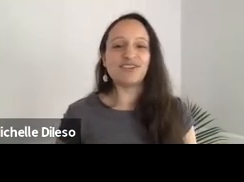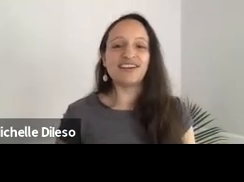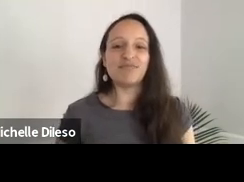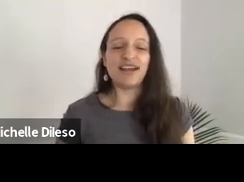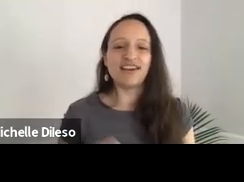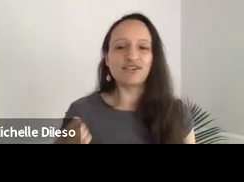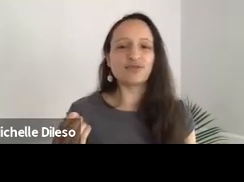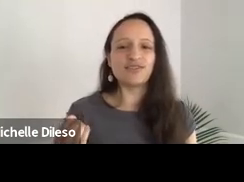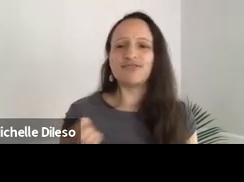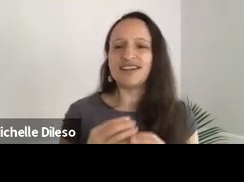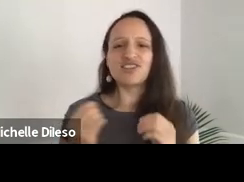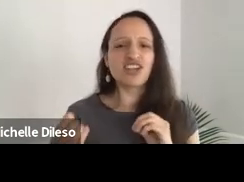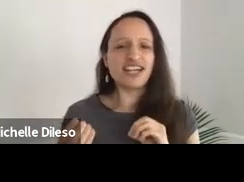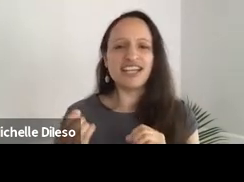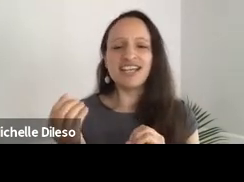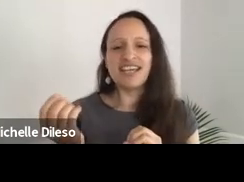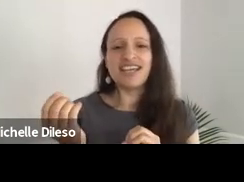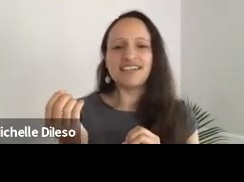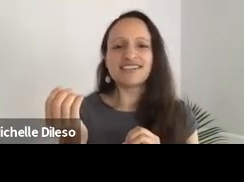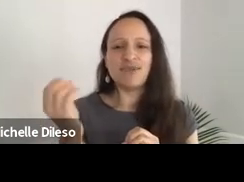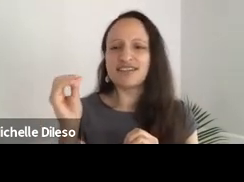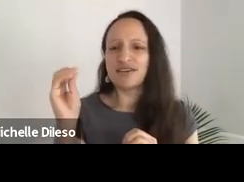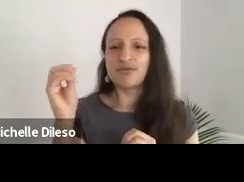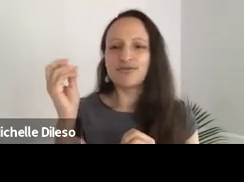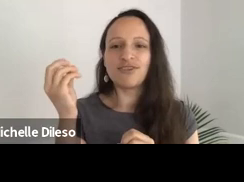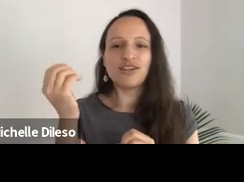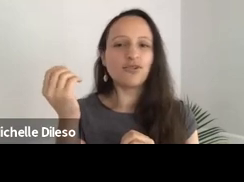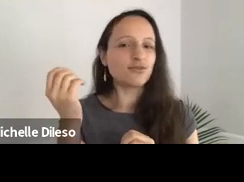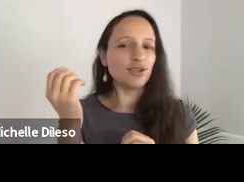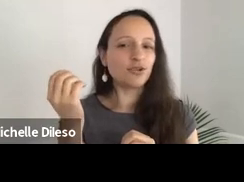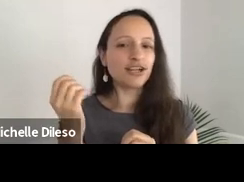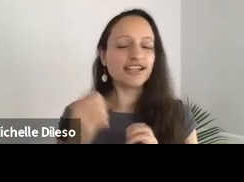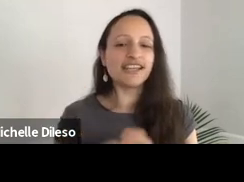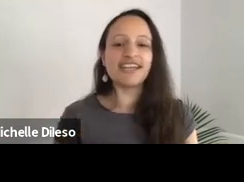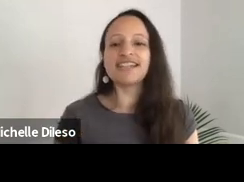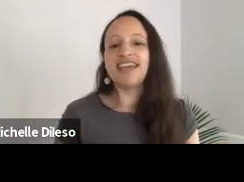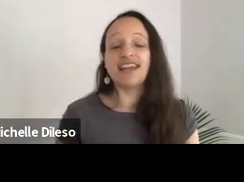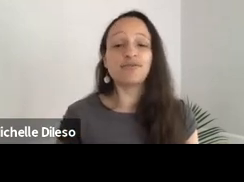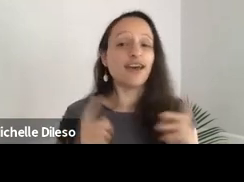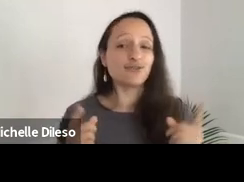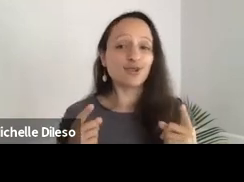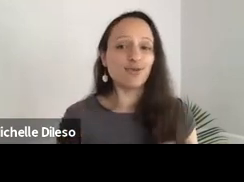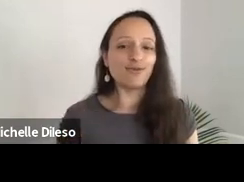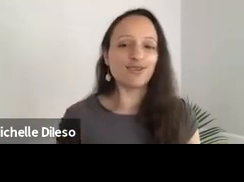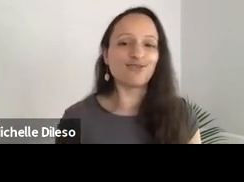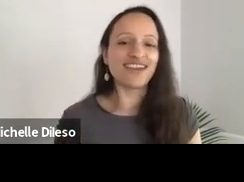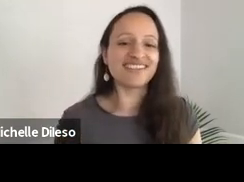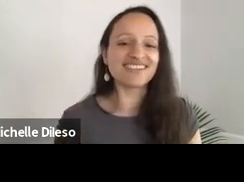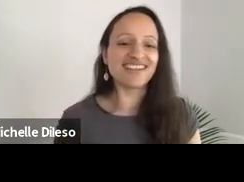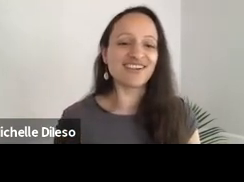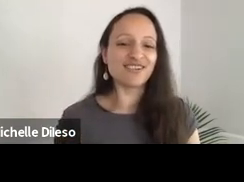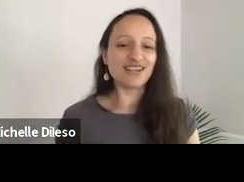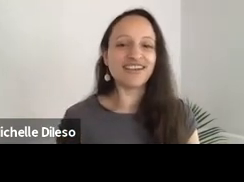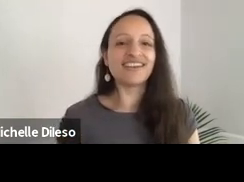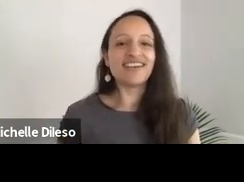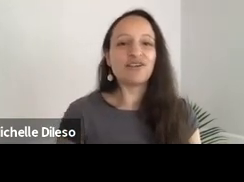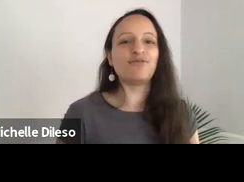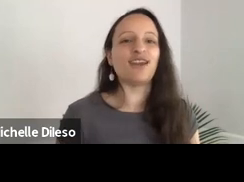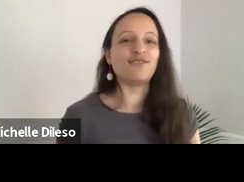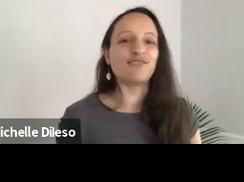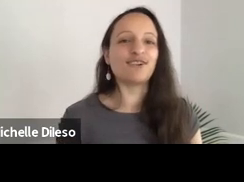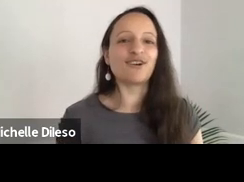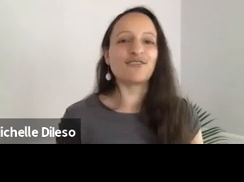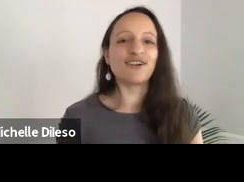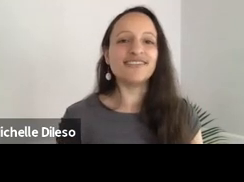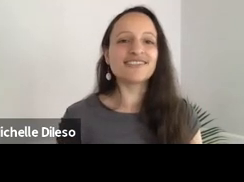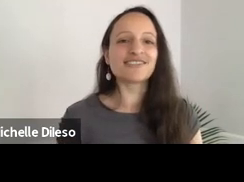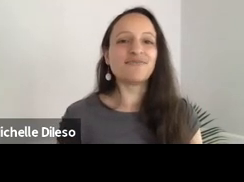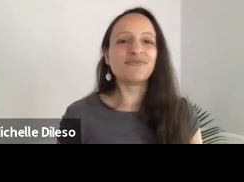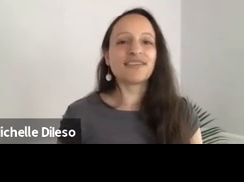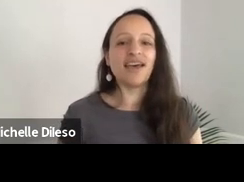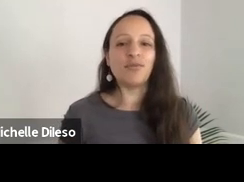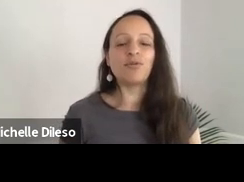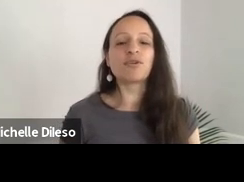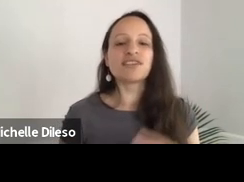So the mylar is really fun it's shiny, it's makes up fun noise when you crinkle it, and it flies really well with the fans so that's always a fan favorite for our friends.